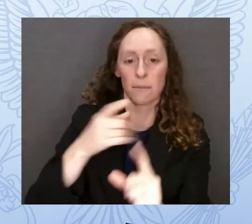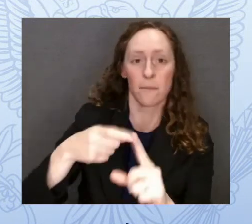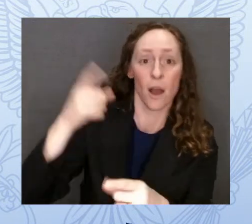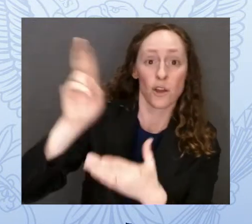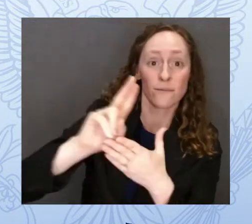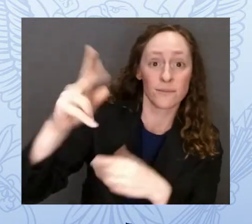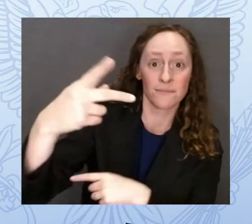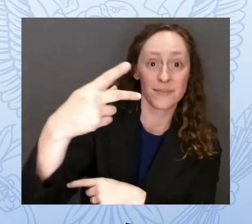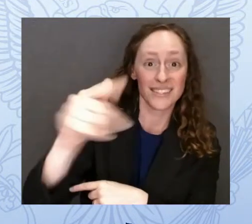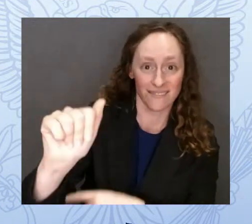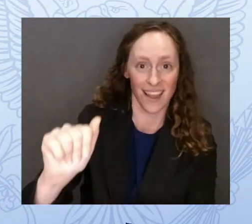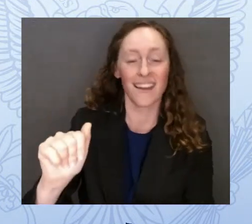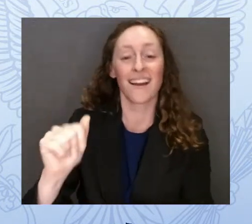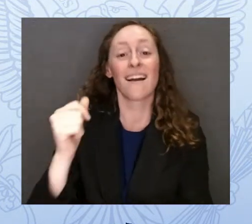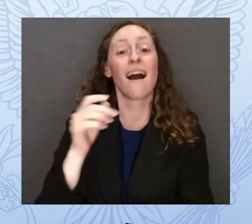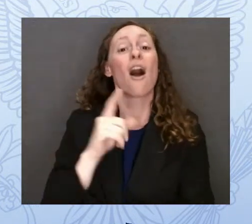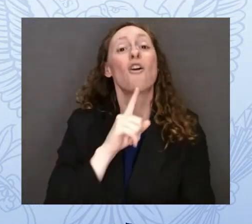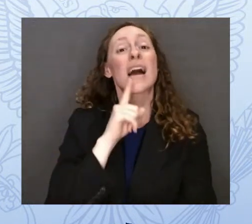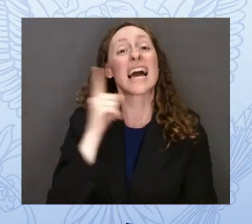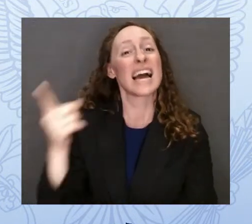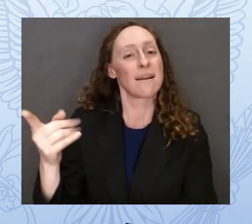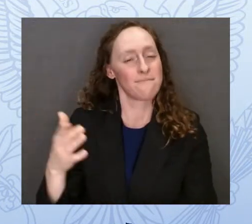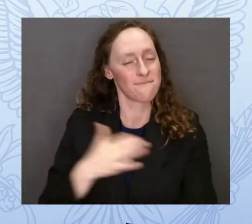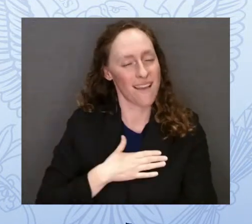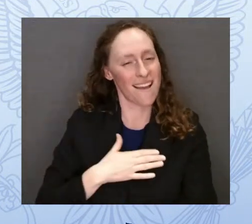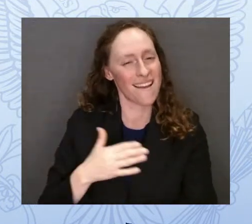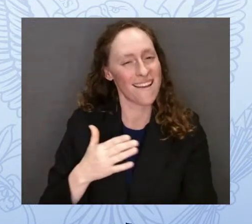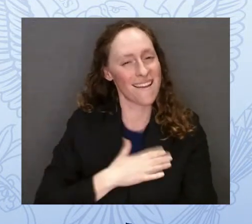along with songs inspired by the sounds of India.